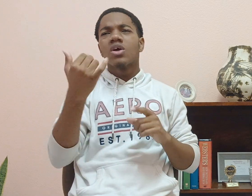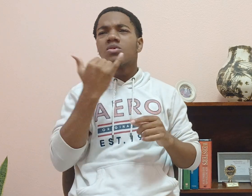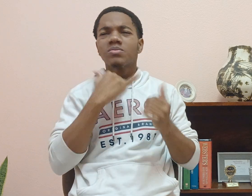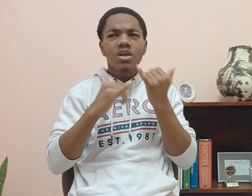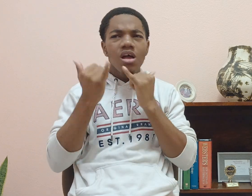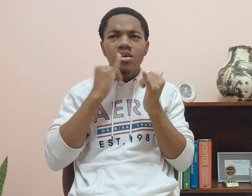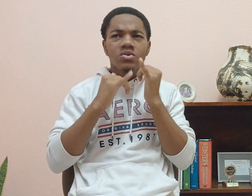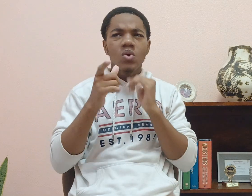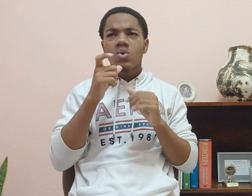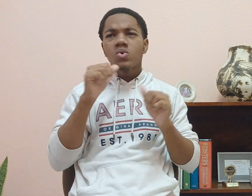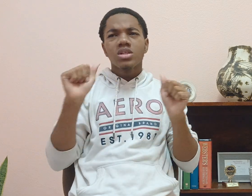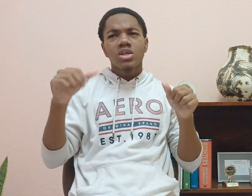Forgive my hidden faults.